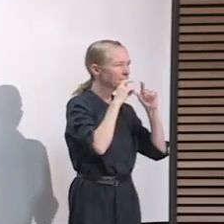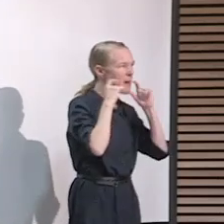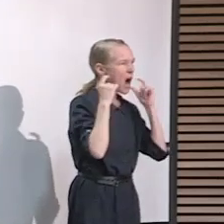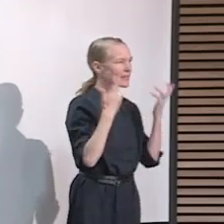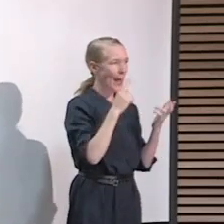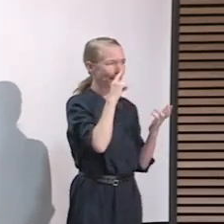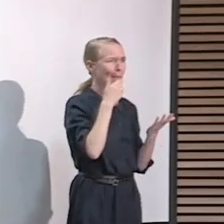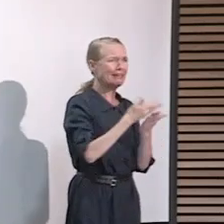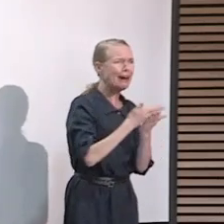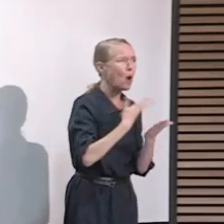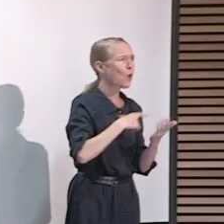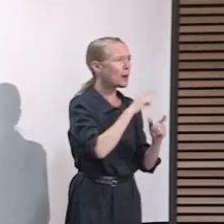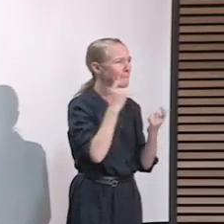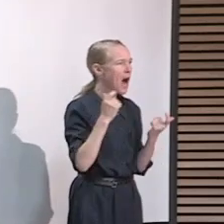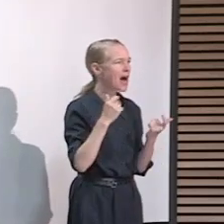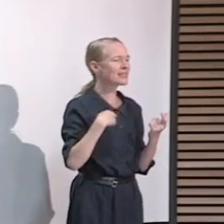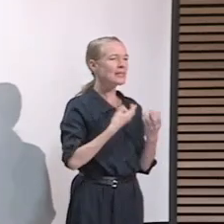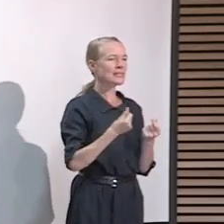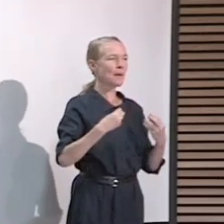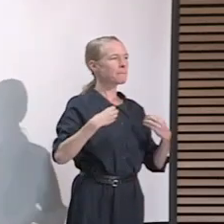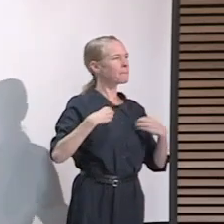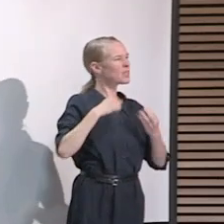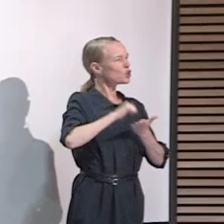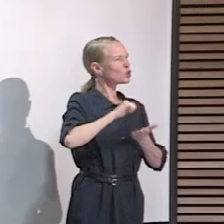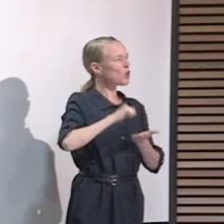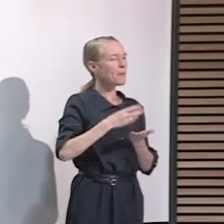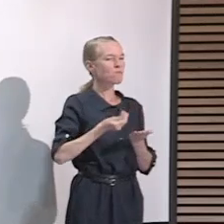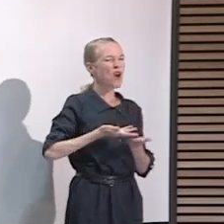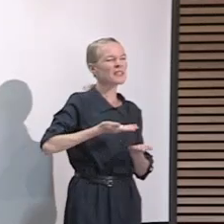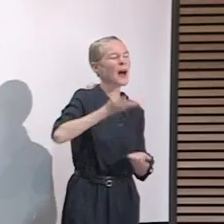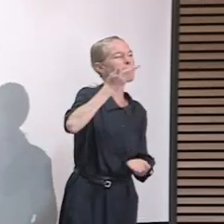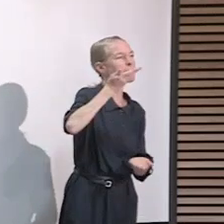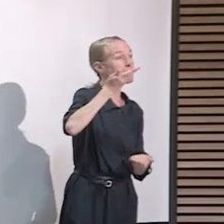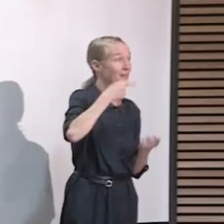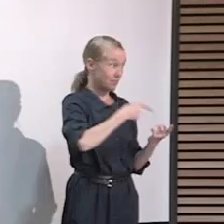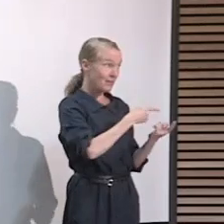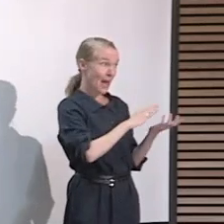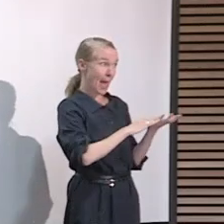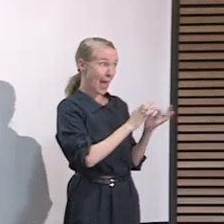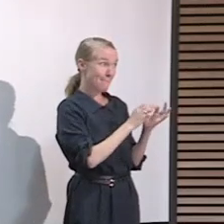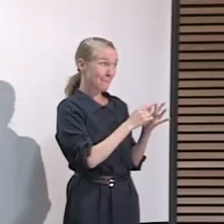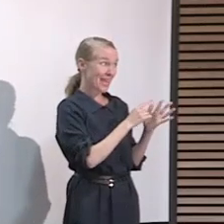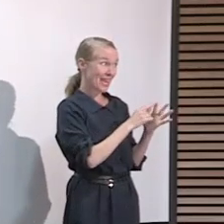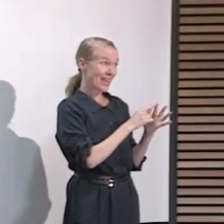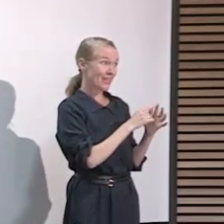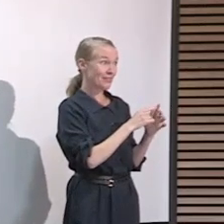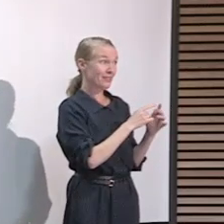message around that? The issue of price gouging